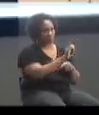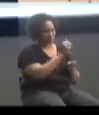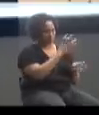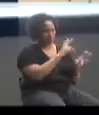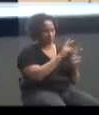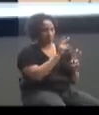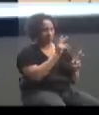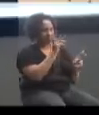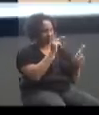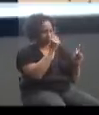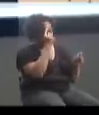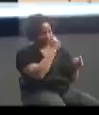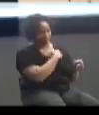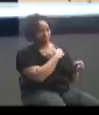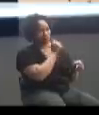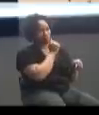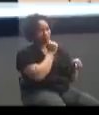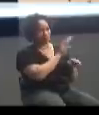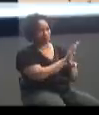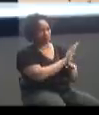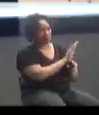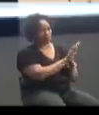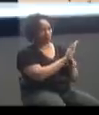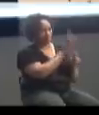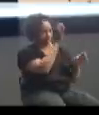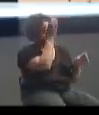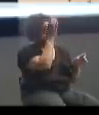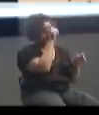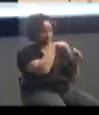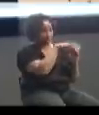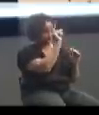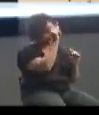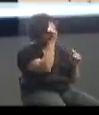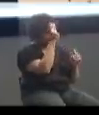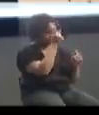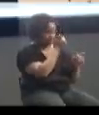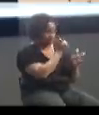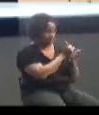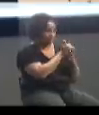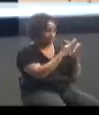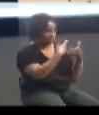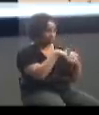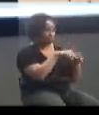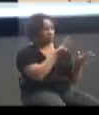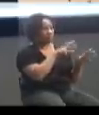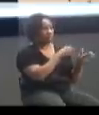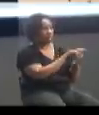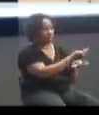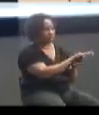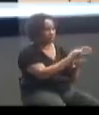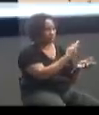THINK IS A PRIVATE SECTOR CONCEPT IN GOVERNMENT AS A VEHICLE TO STREAMLINE THE ACQUISITION PROCESS FOR HIGH